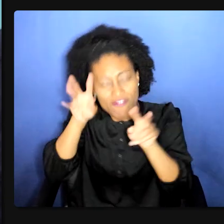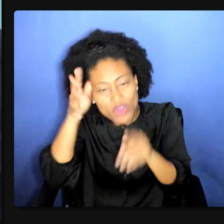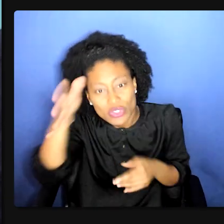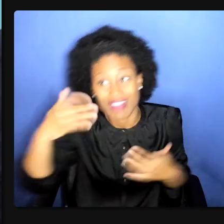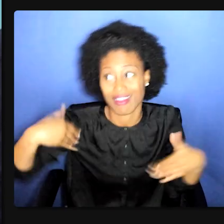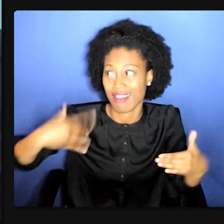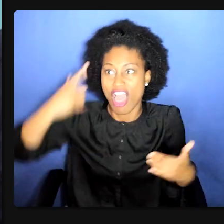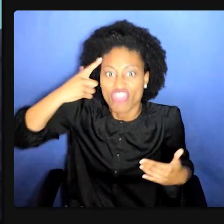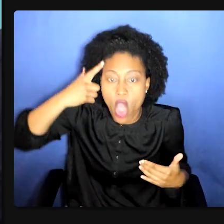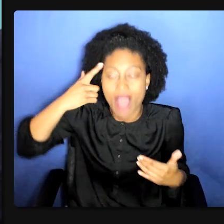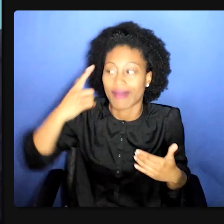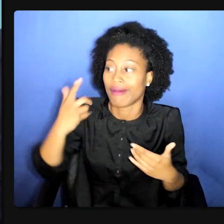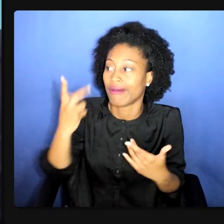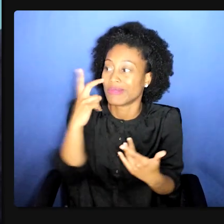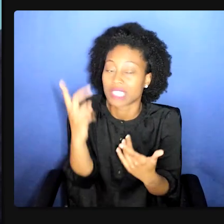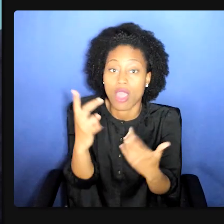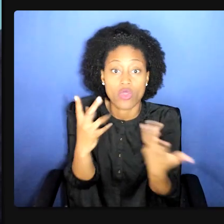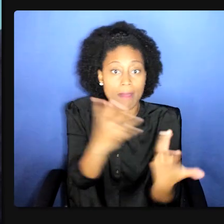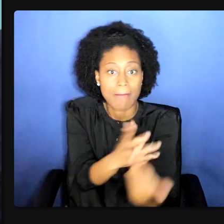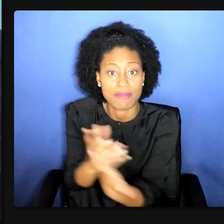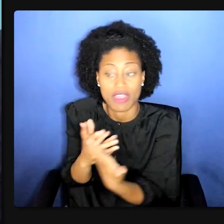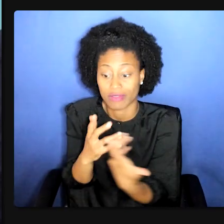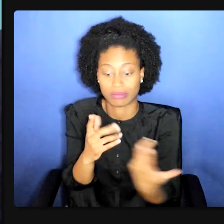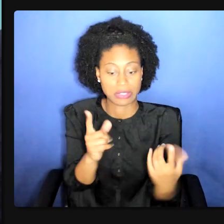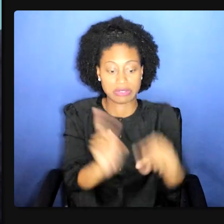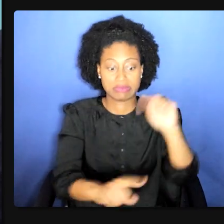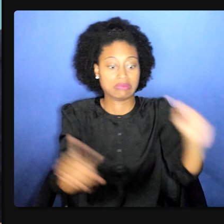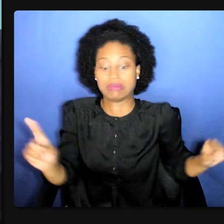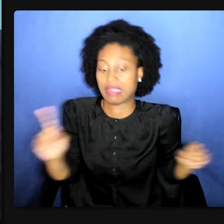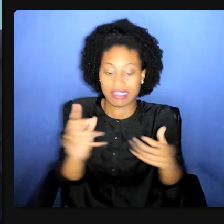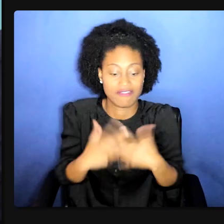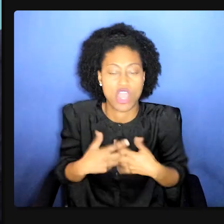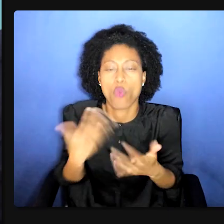yet yeah we're looking for compatibility across arbitrary devices whatever you want to bring to